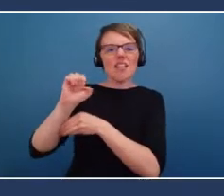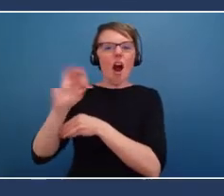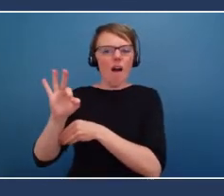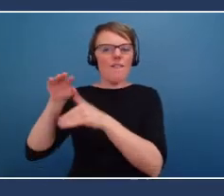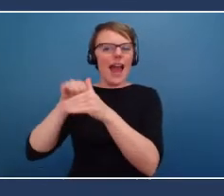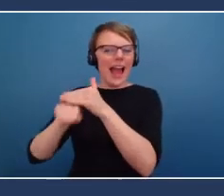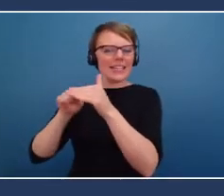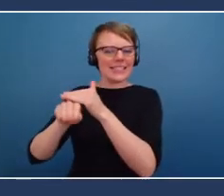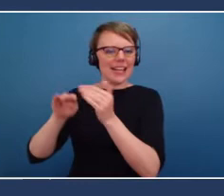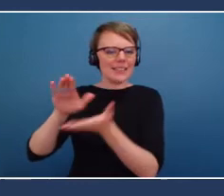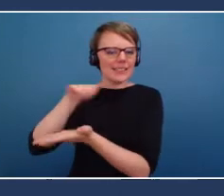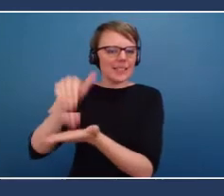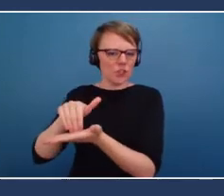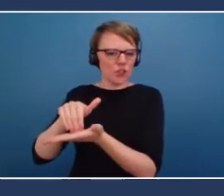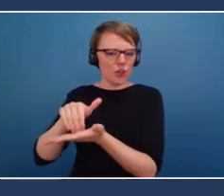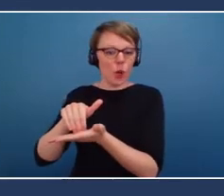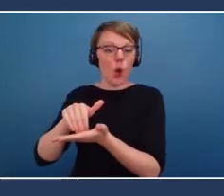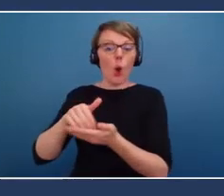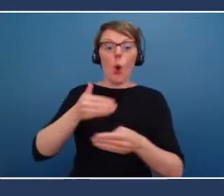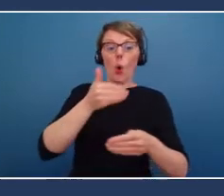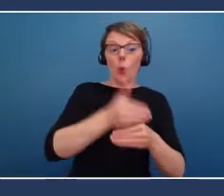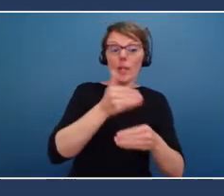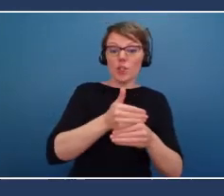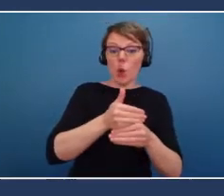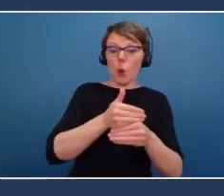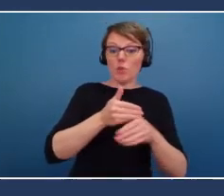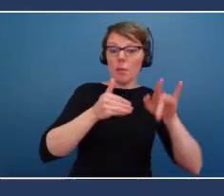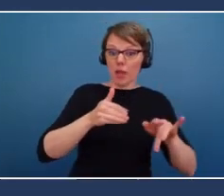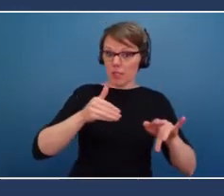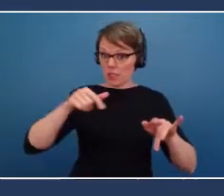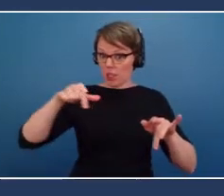Today, now is the time for you to have a think about yourself, personalizing